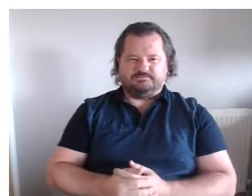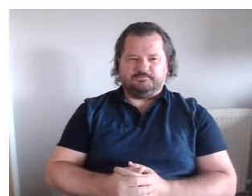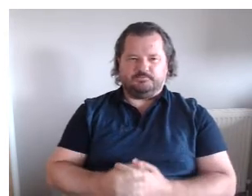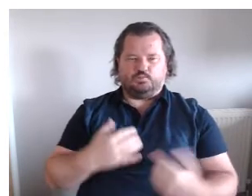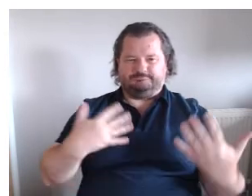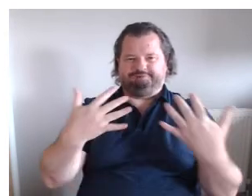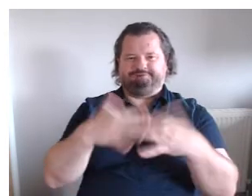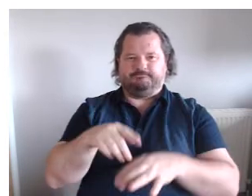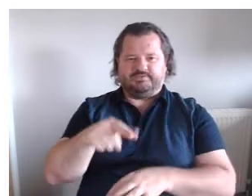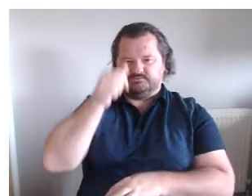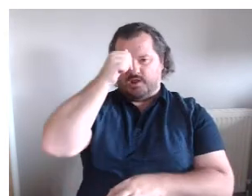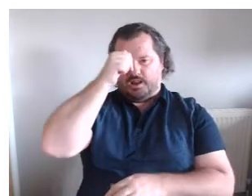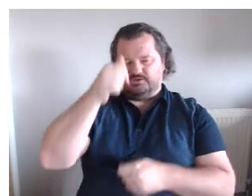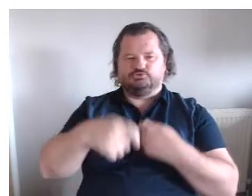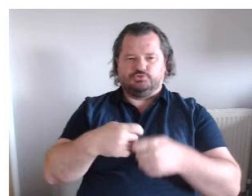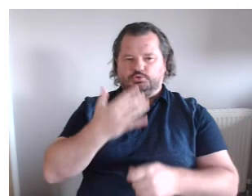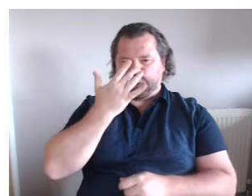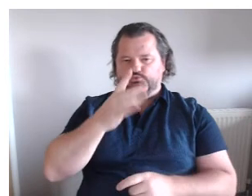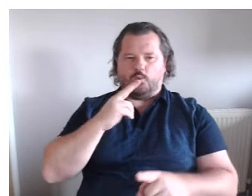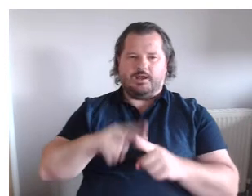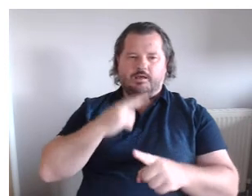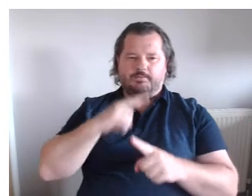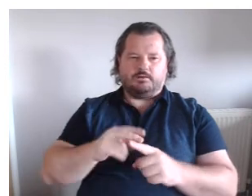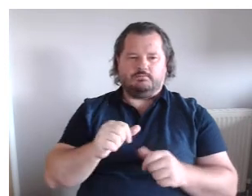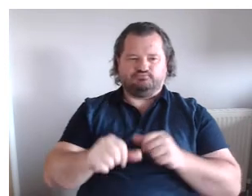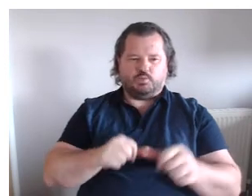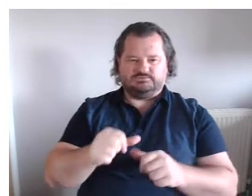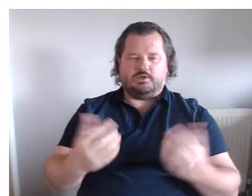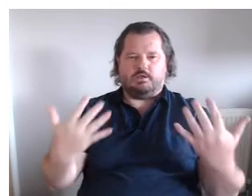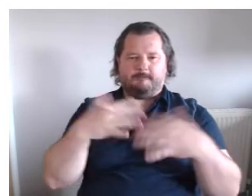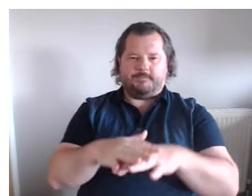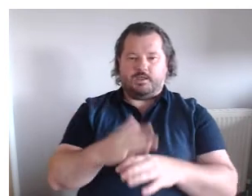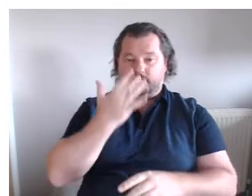We integrate this knowledge into the pseudo-labelling process and combine the pseudo-labels